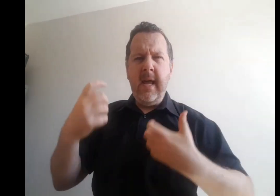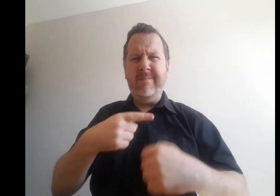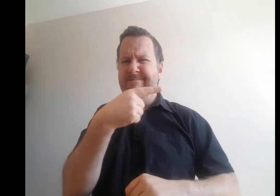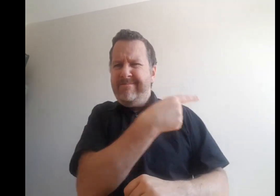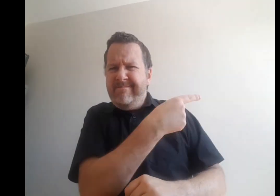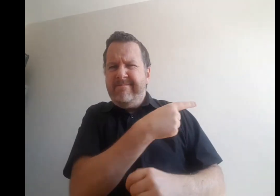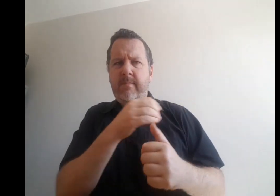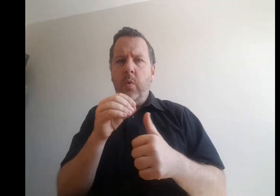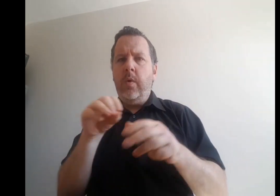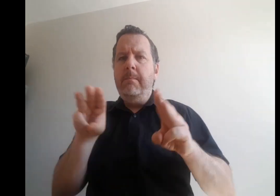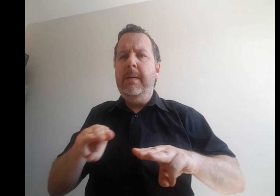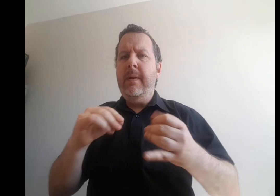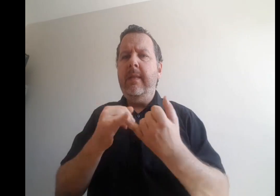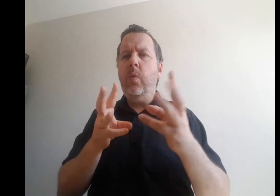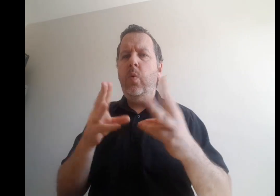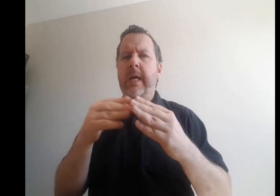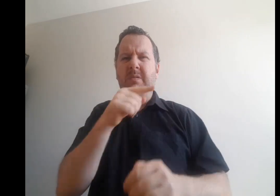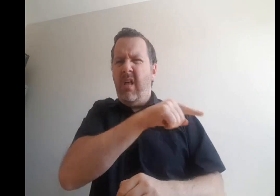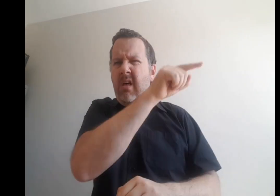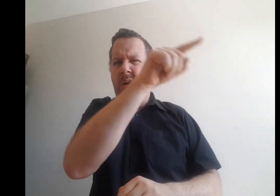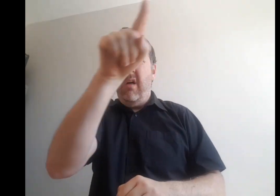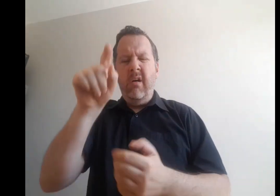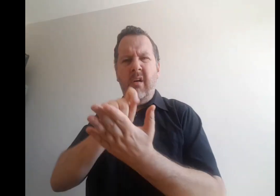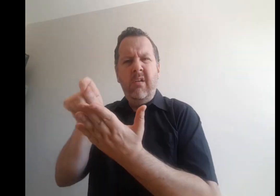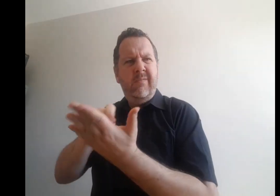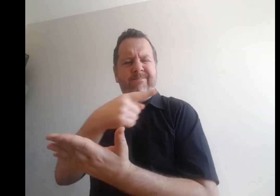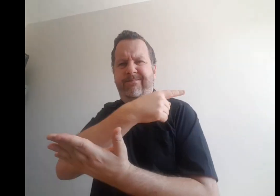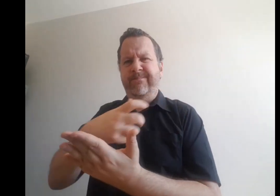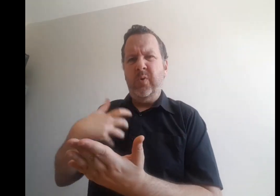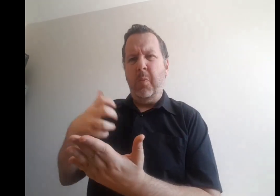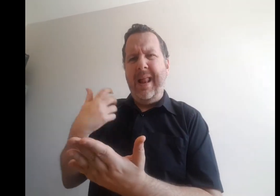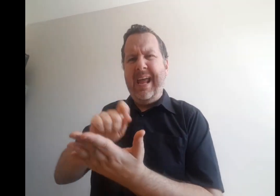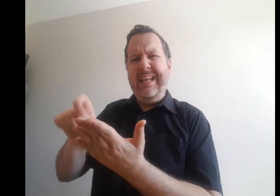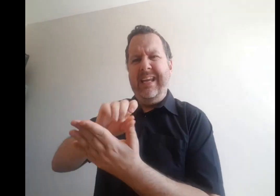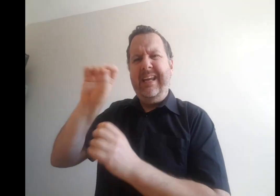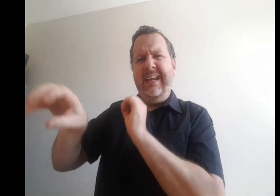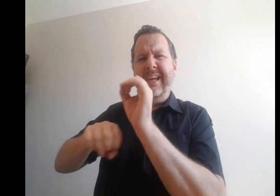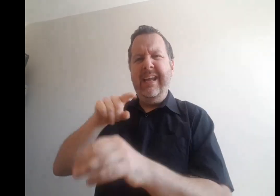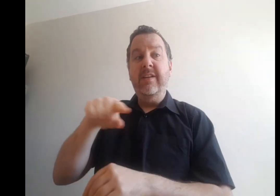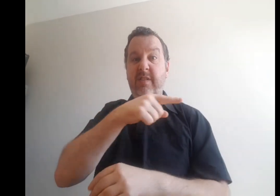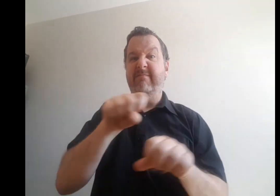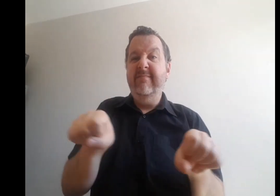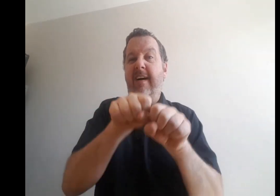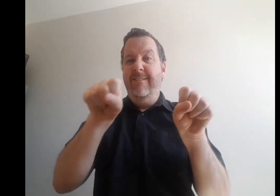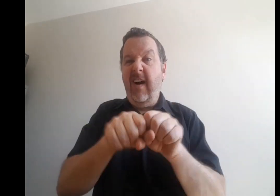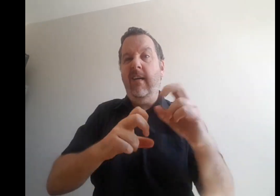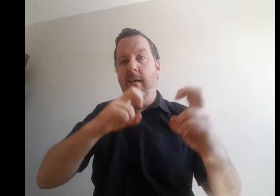complaining about other inmates - she was involved in a lot of fights and arguments with other inmates